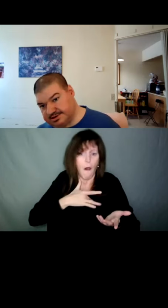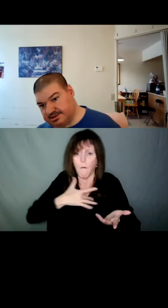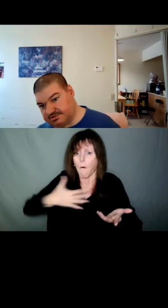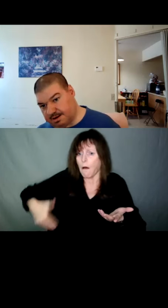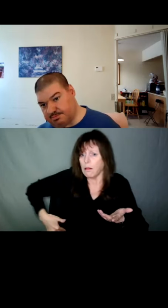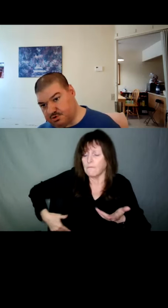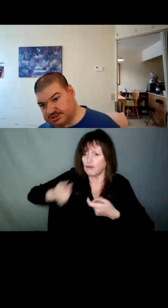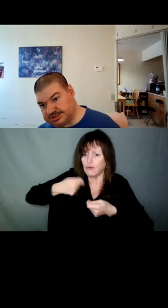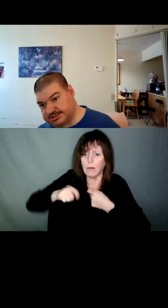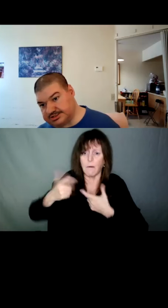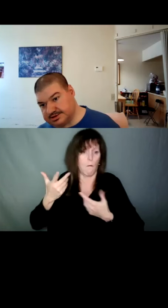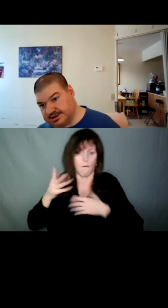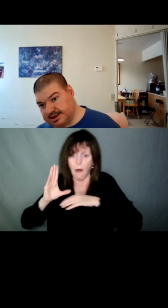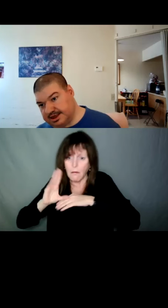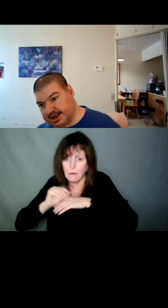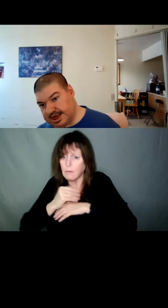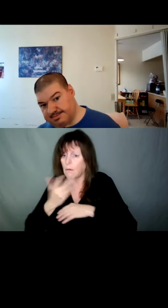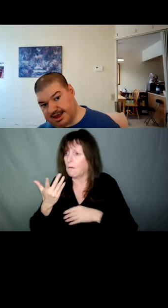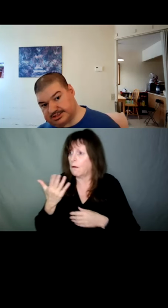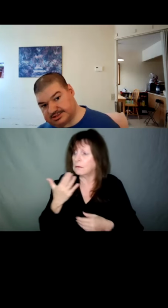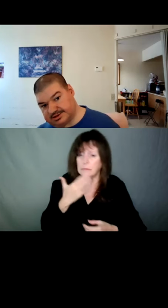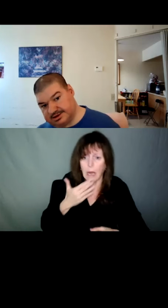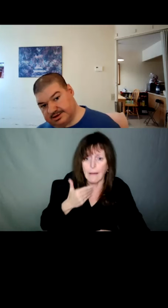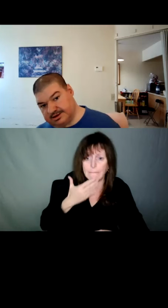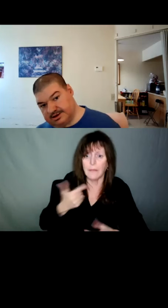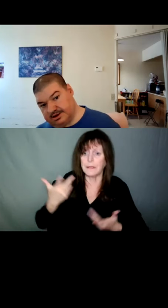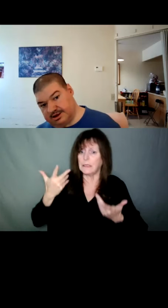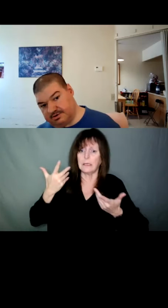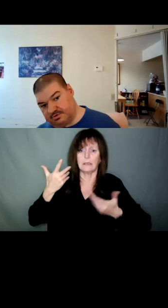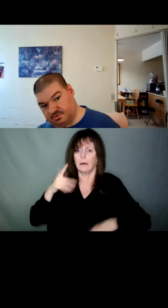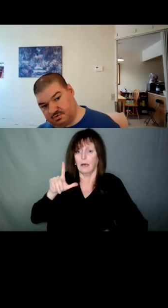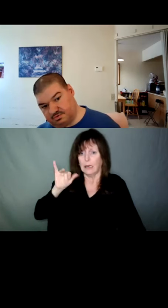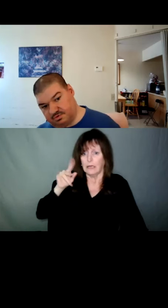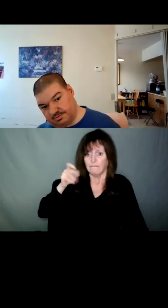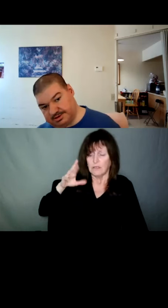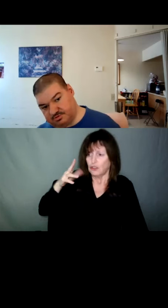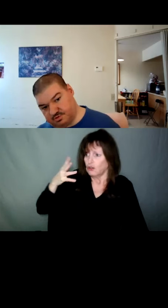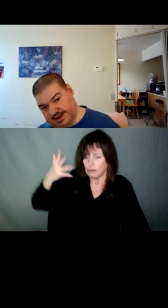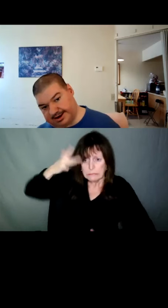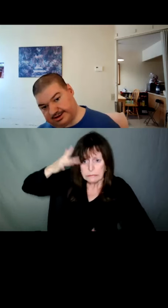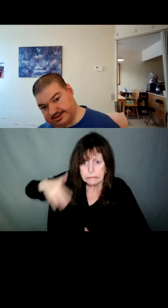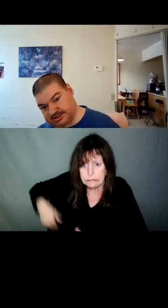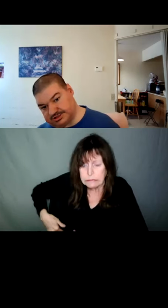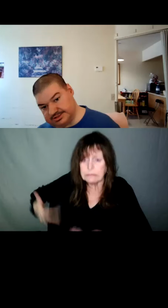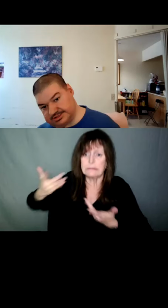on people who have